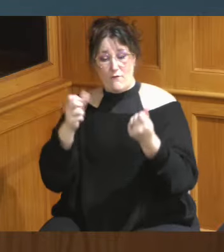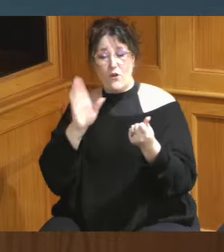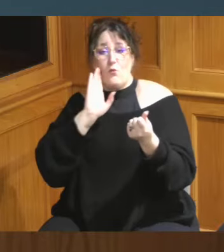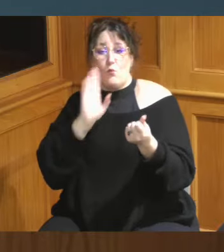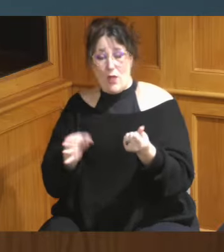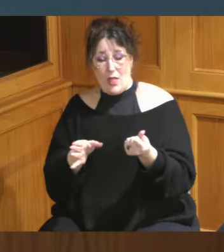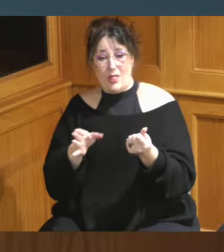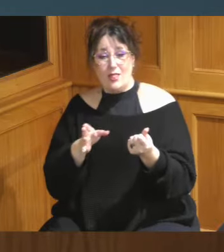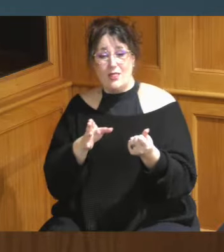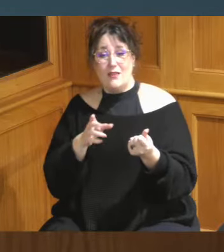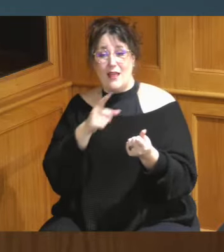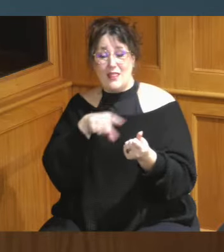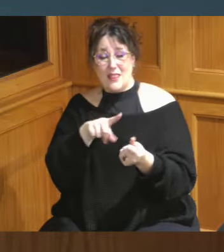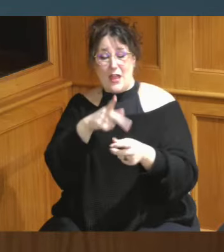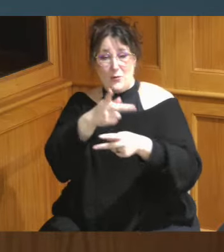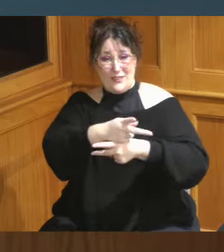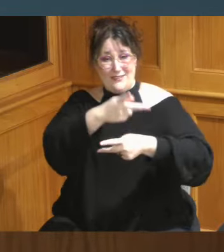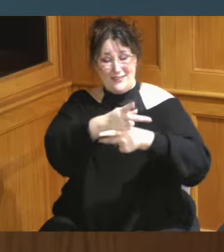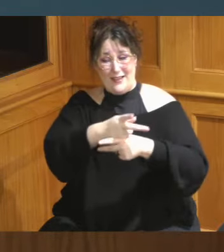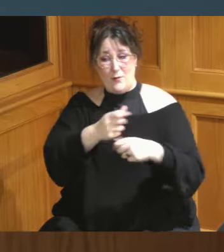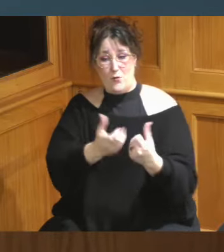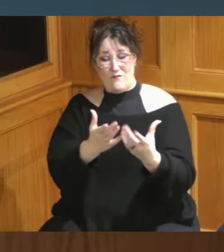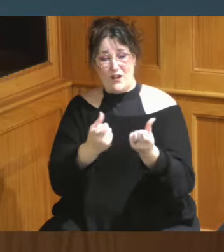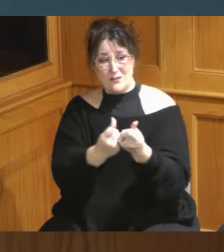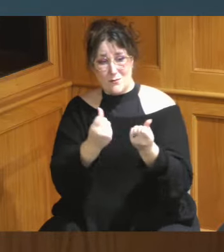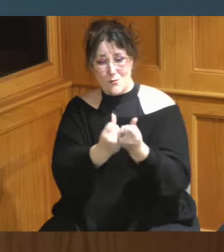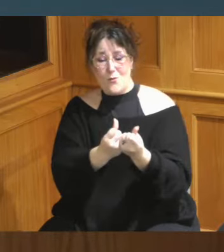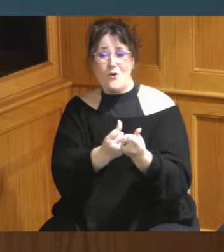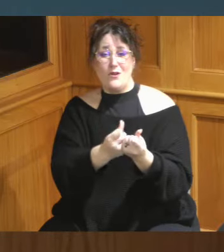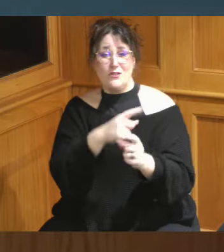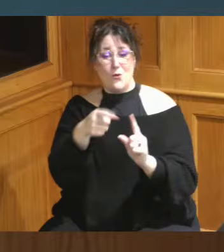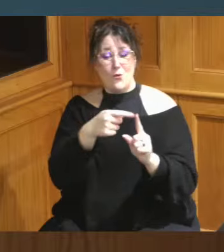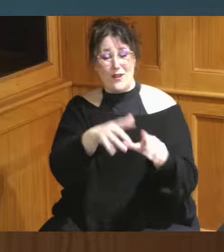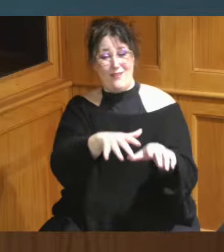got them in that facility and providing supports when they get out so they don't come back to the